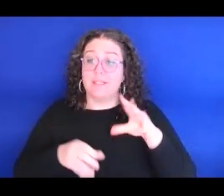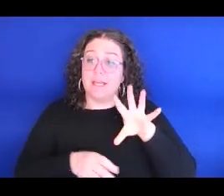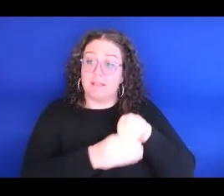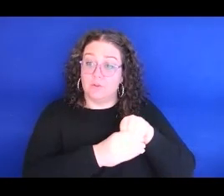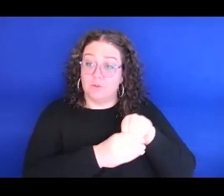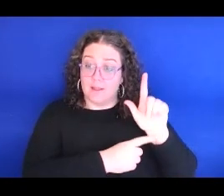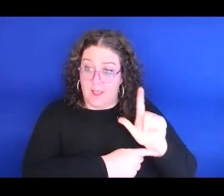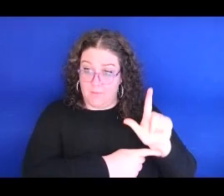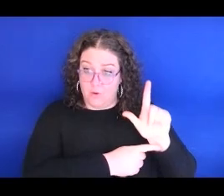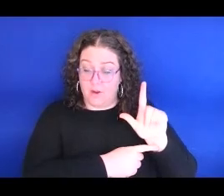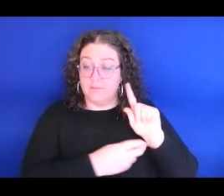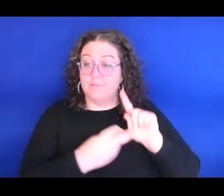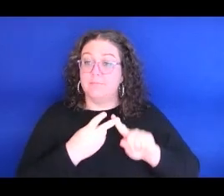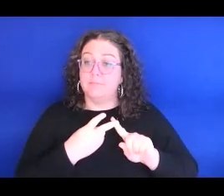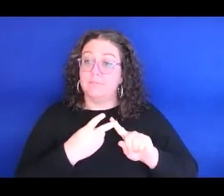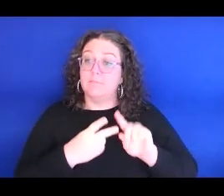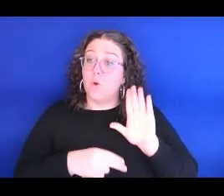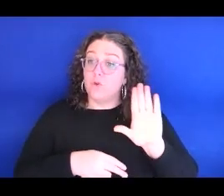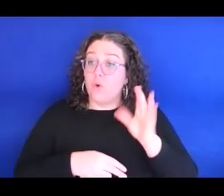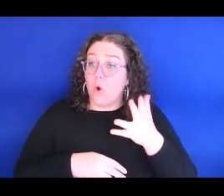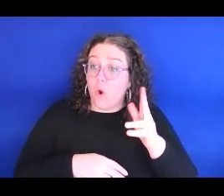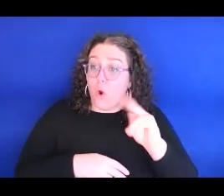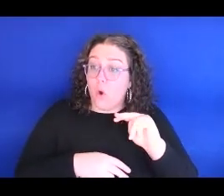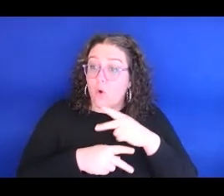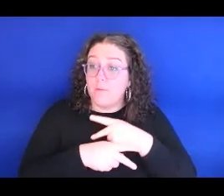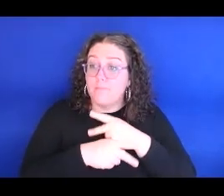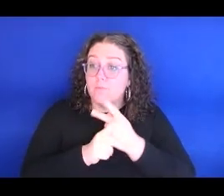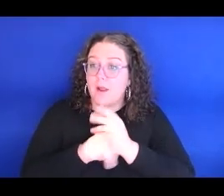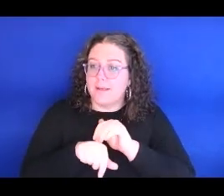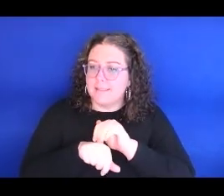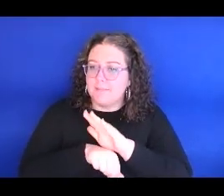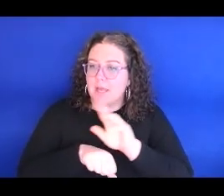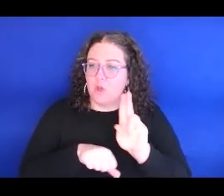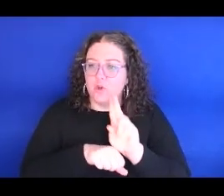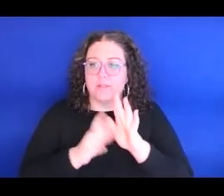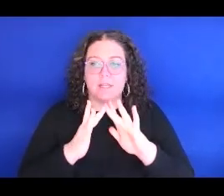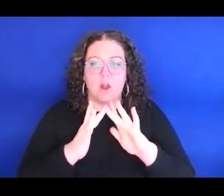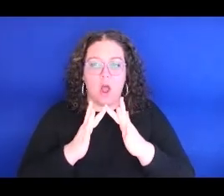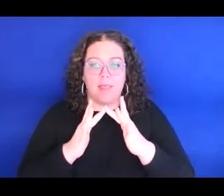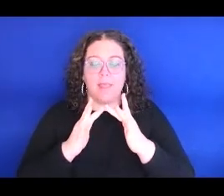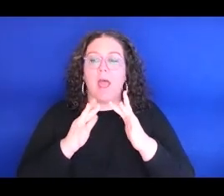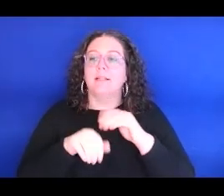Submit your own products using the online submission form.